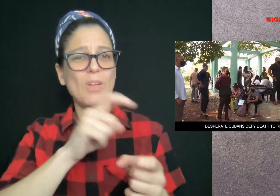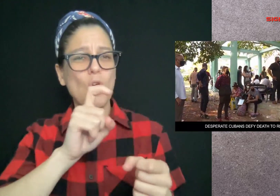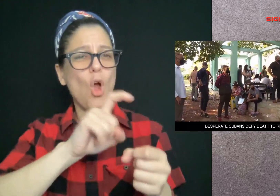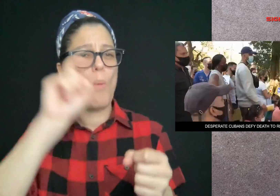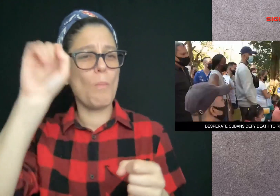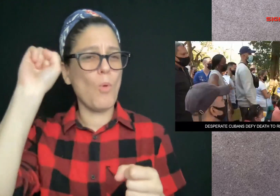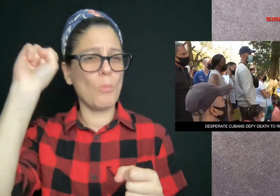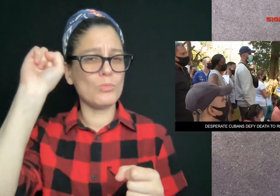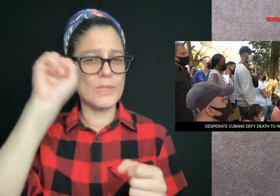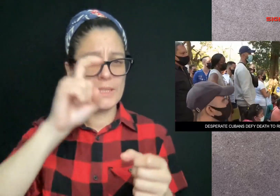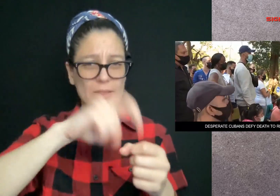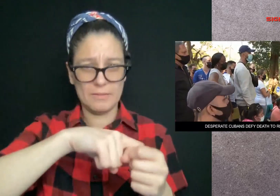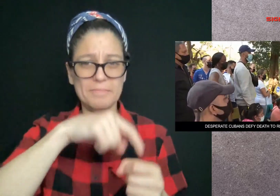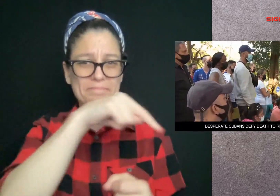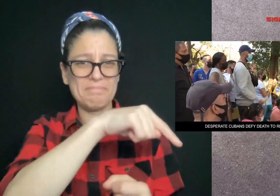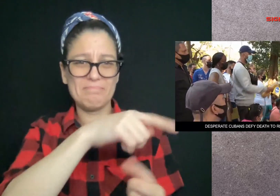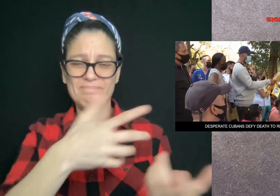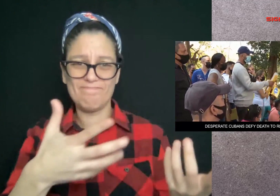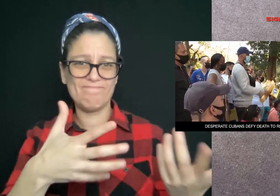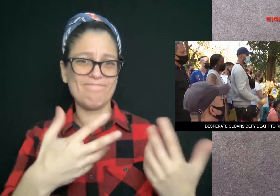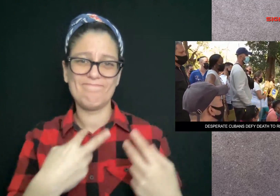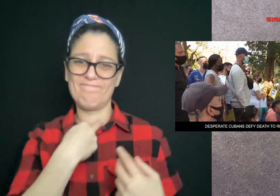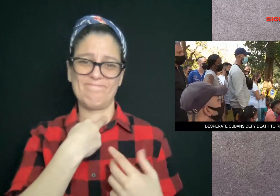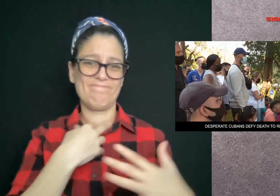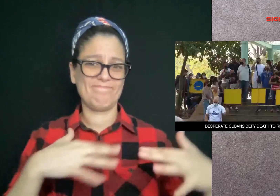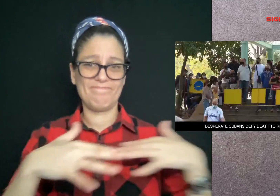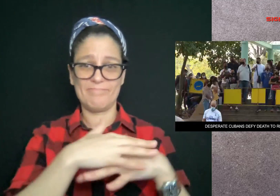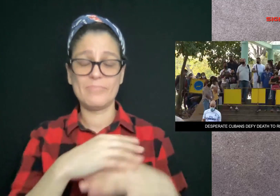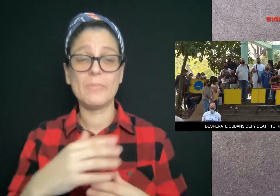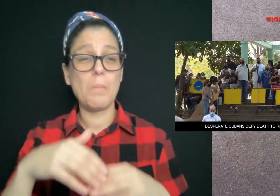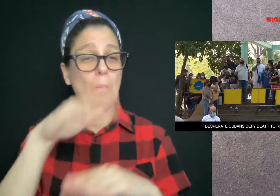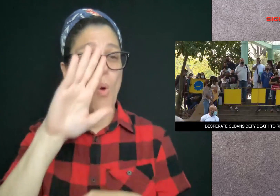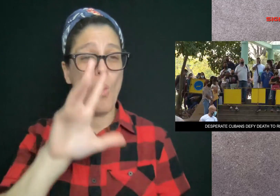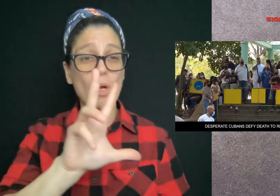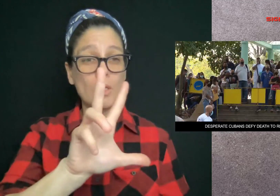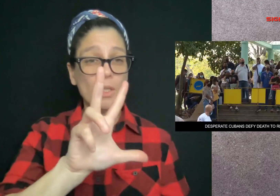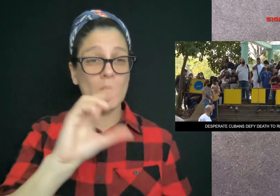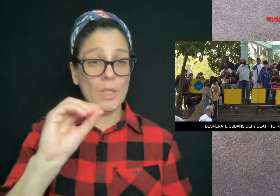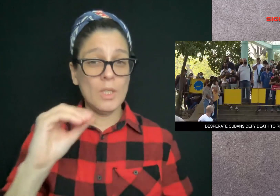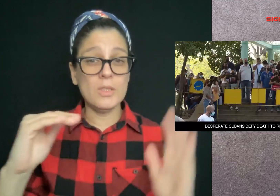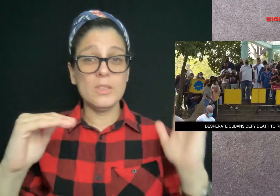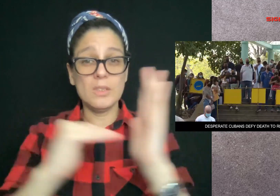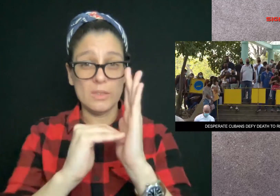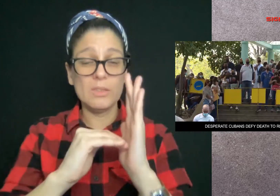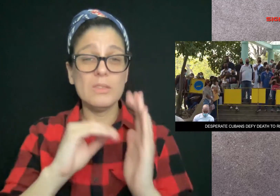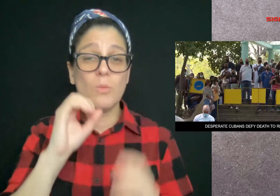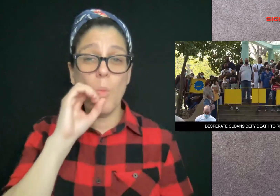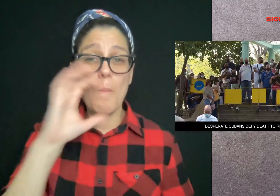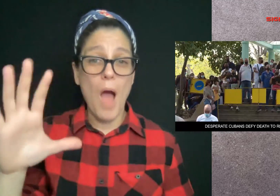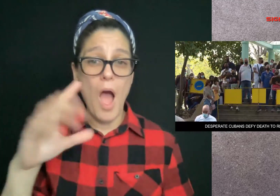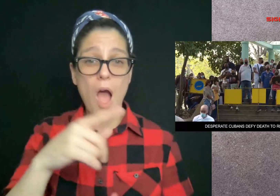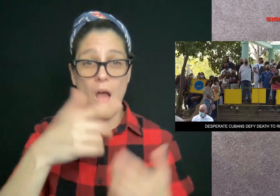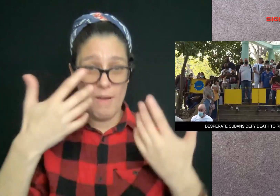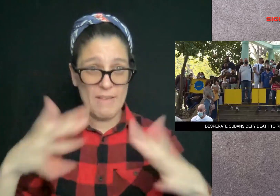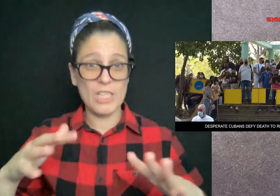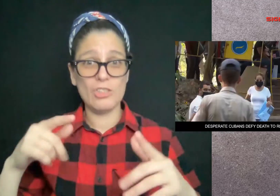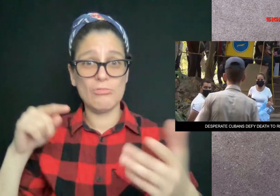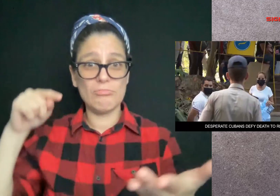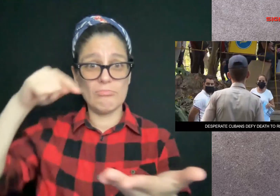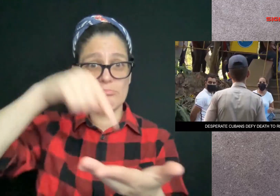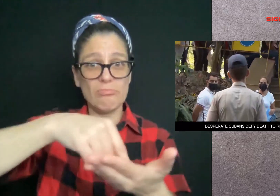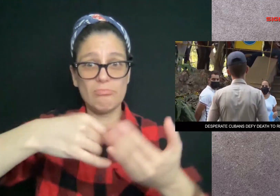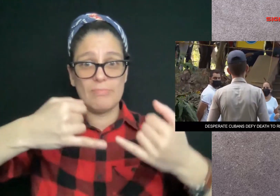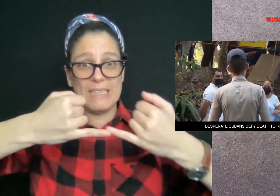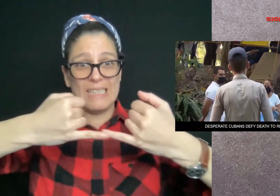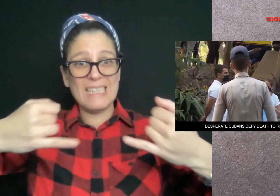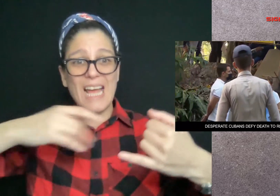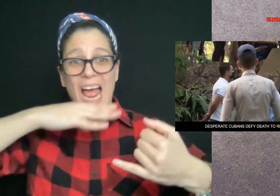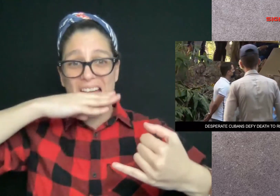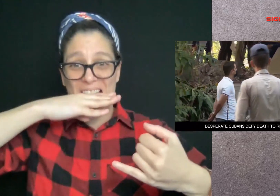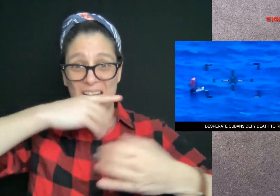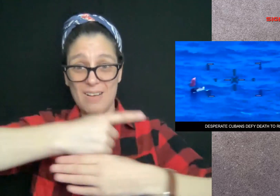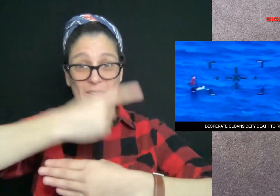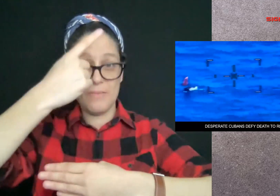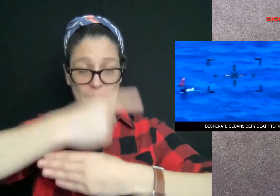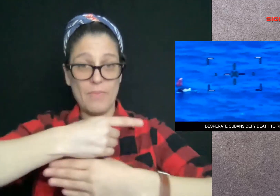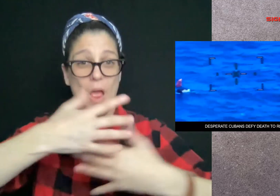and as far away from the economic misery that grips the communist island